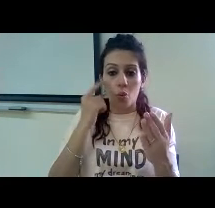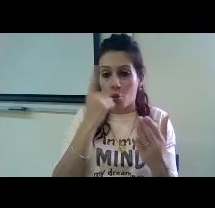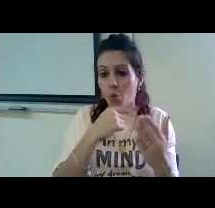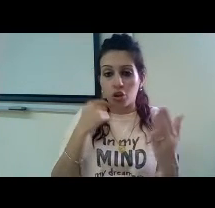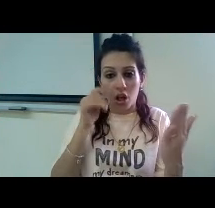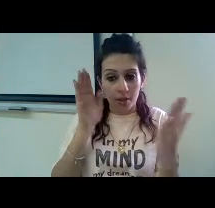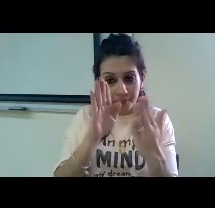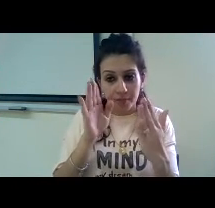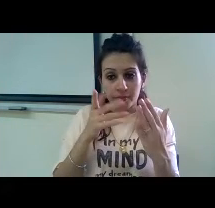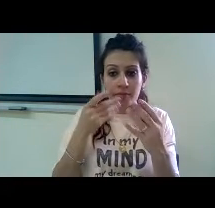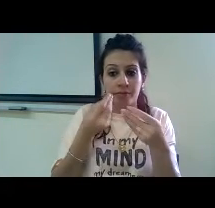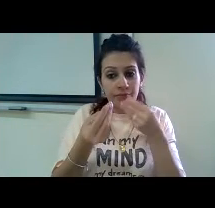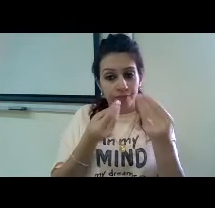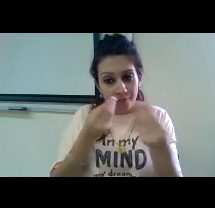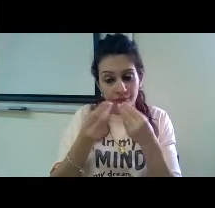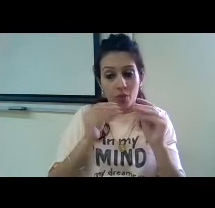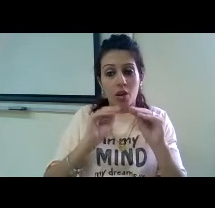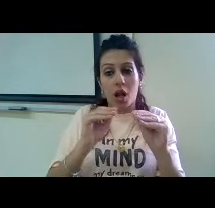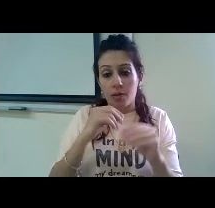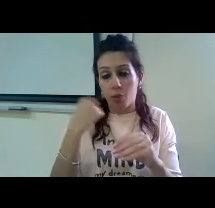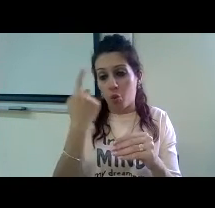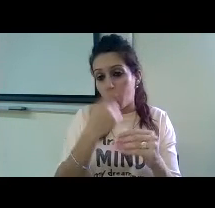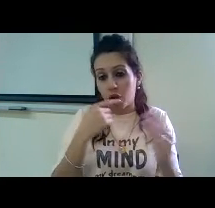For the teachers, you need to guide them,